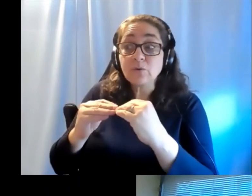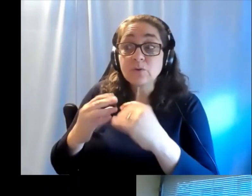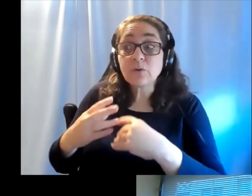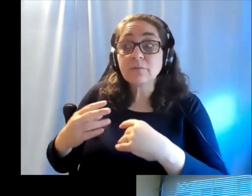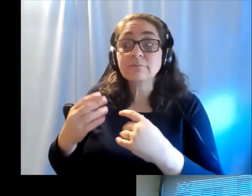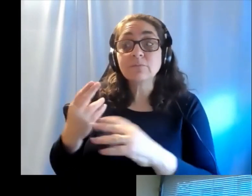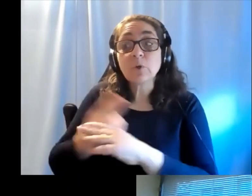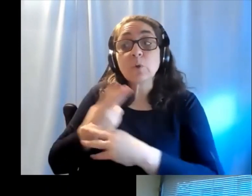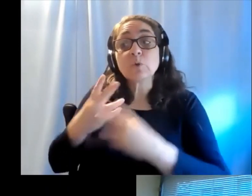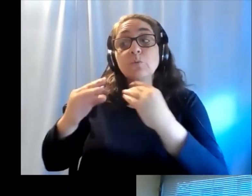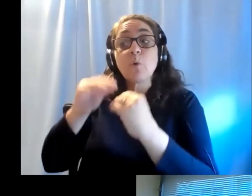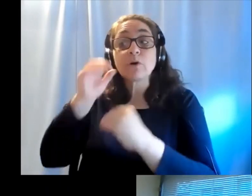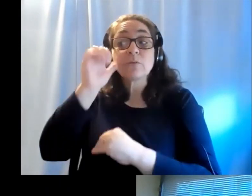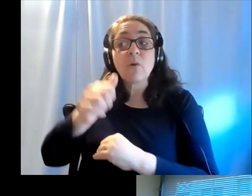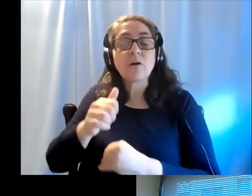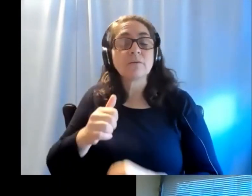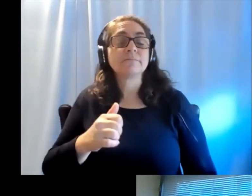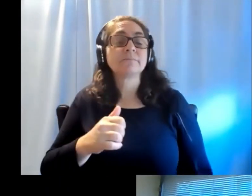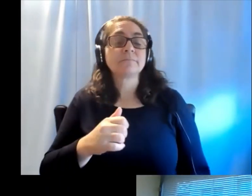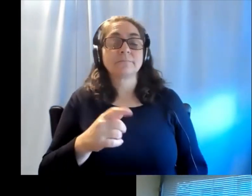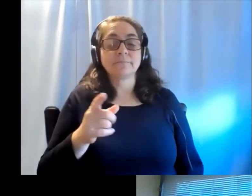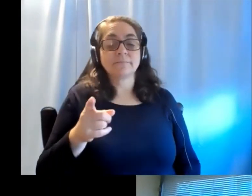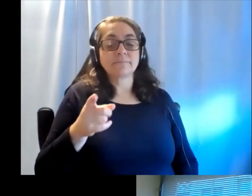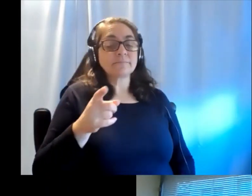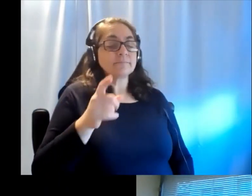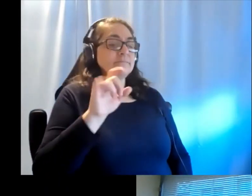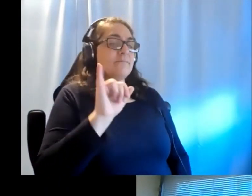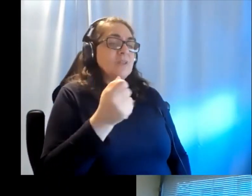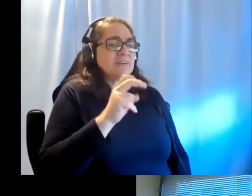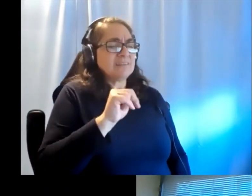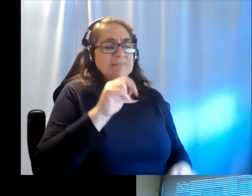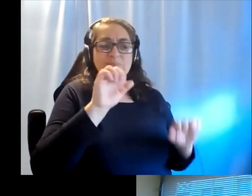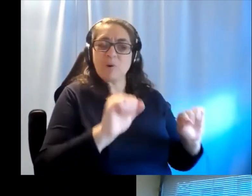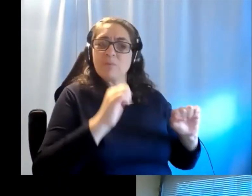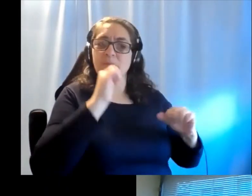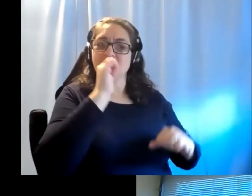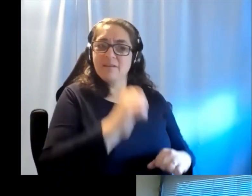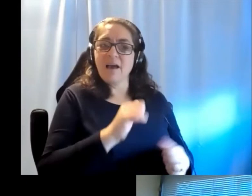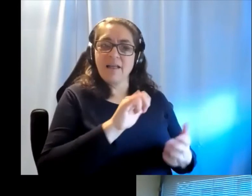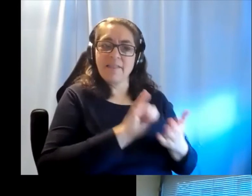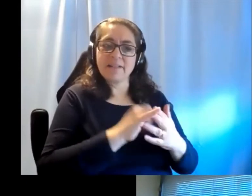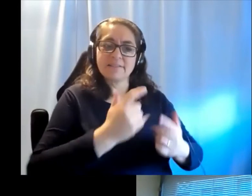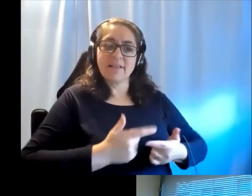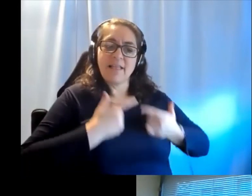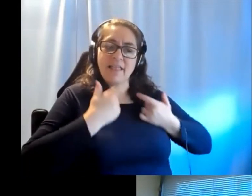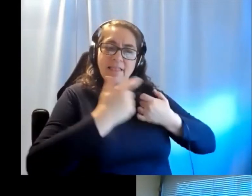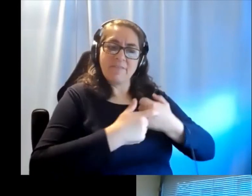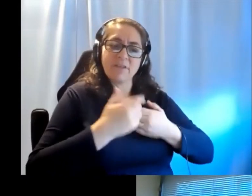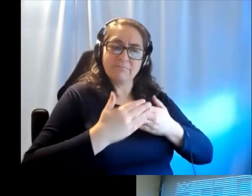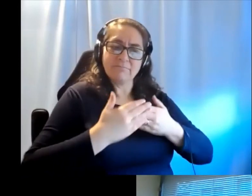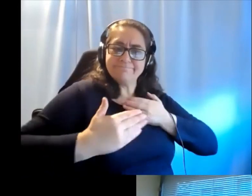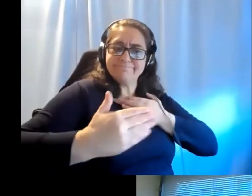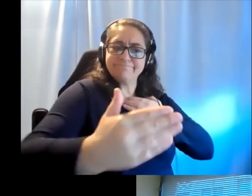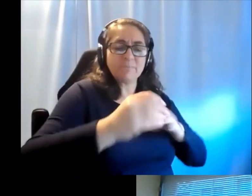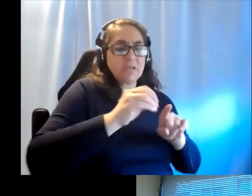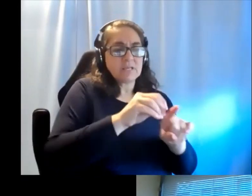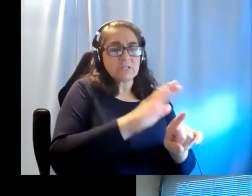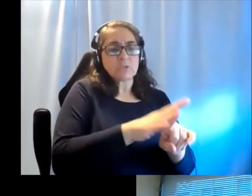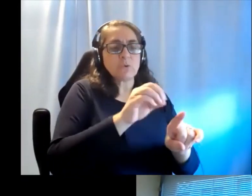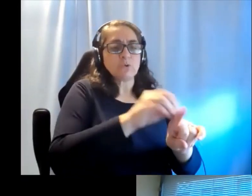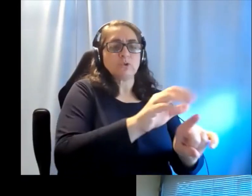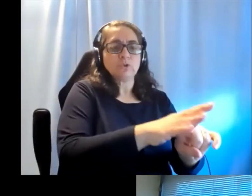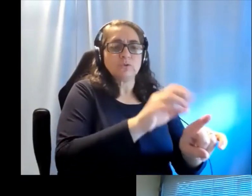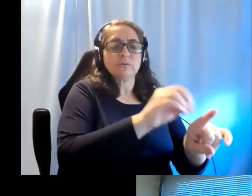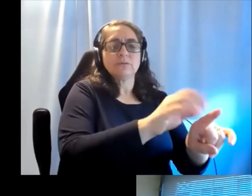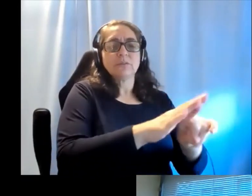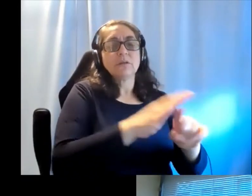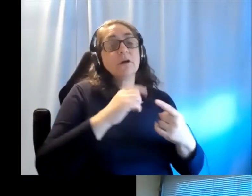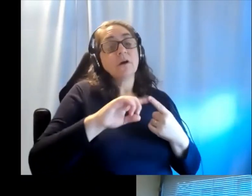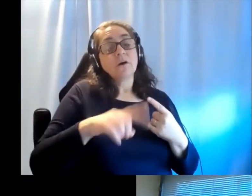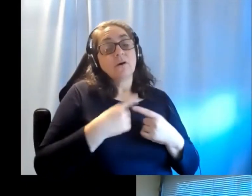It is a lifetime of exposure, and, I mean, when we did our early study looking at noise